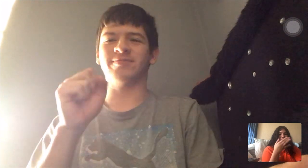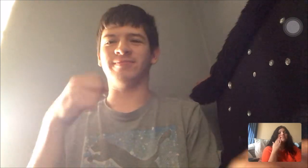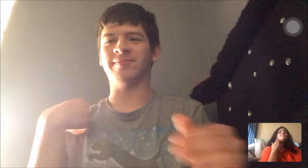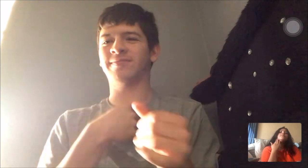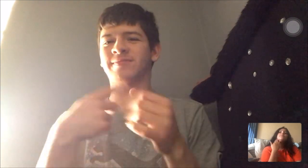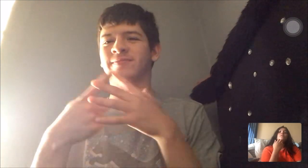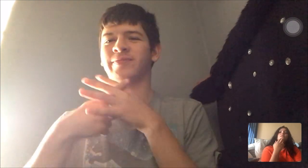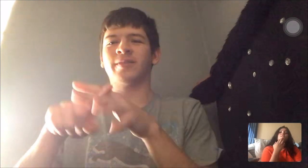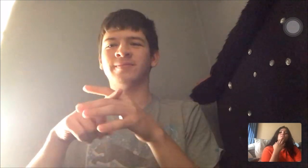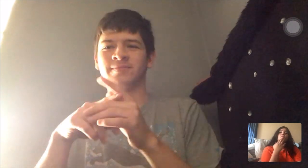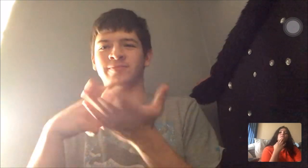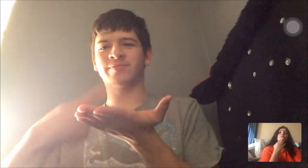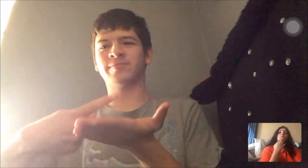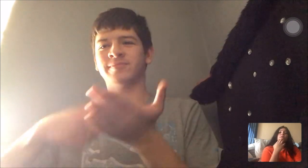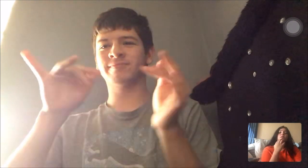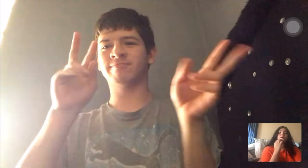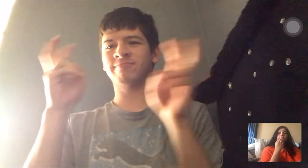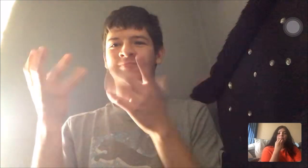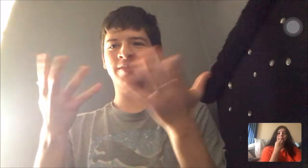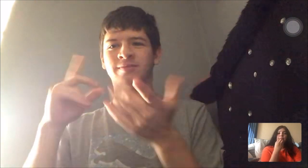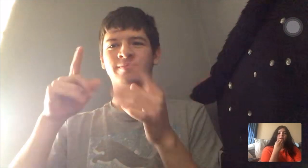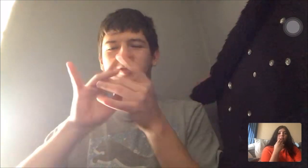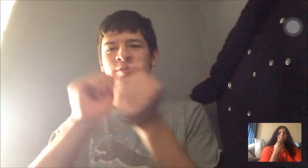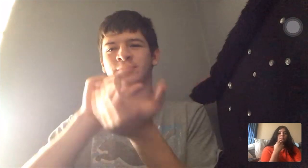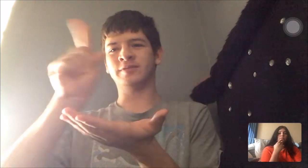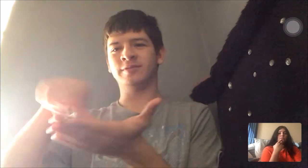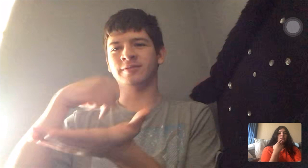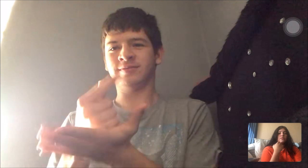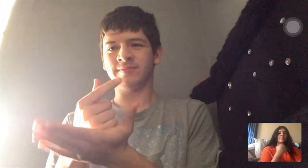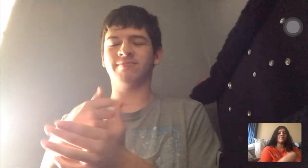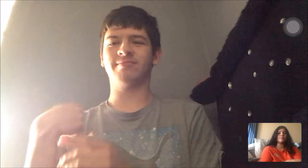Yes! We started discussing the topic of what to do with the graduation.